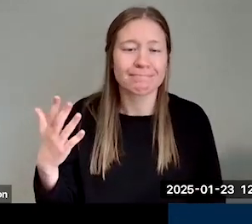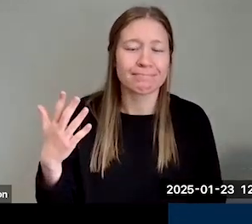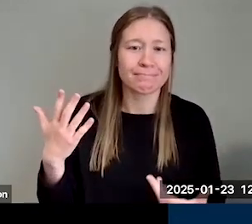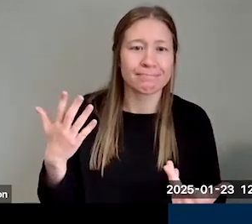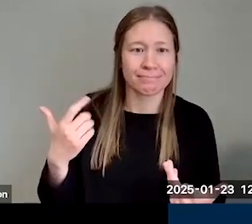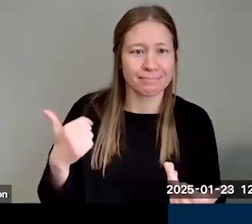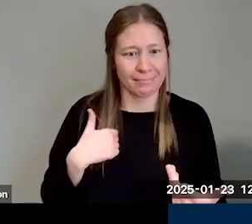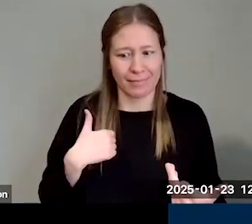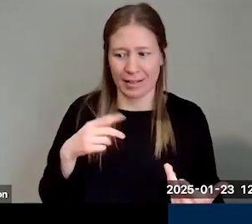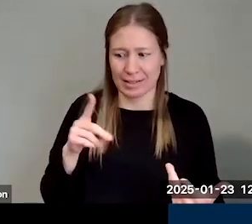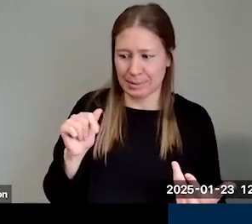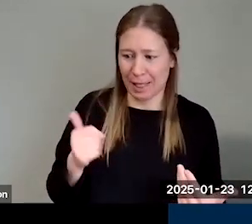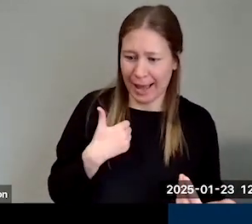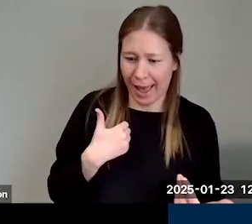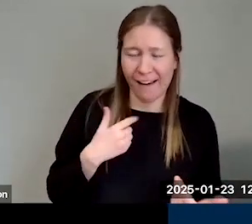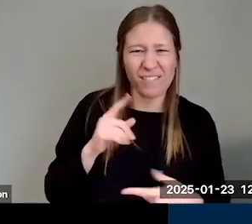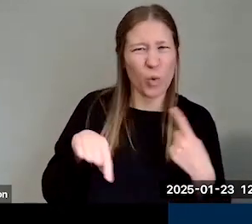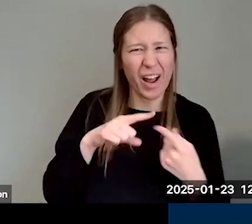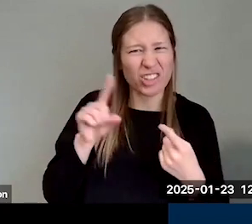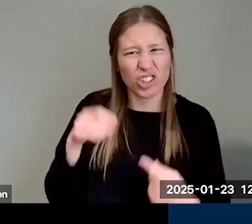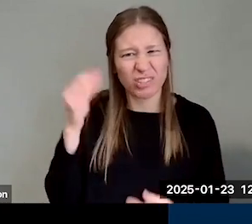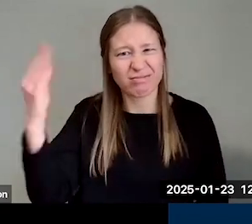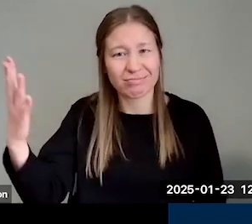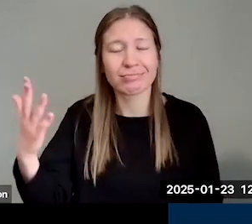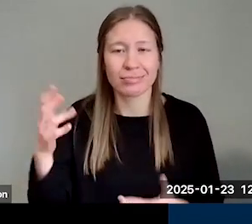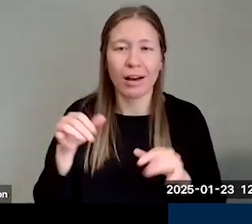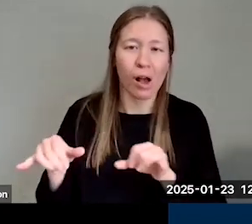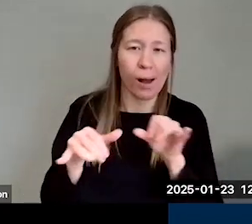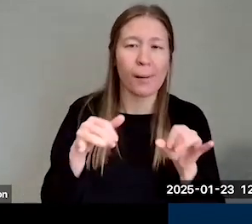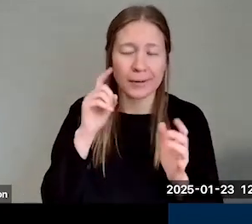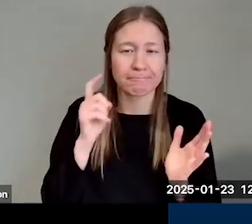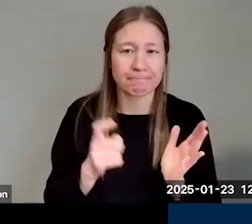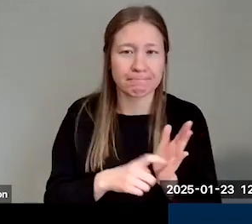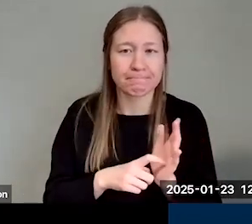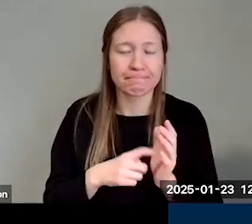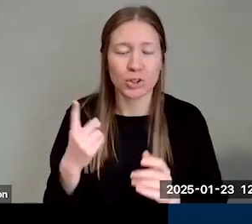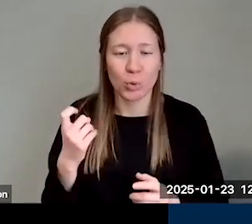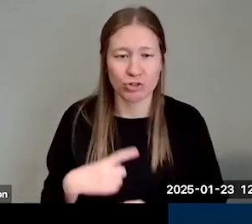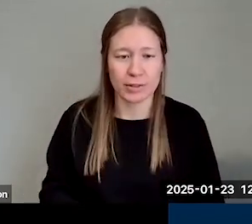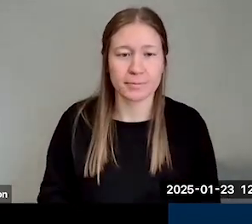And that is a question we get quite often as well. The easiest answer to provide